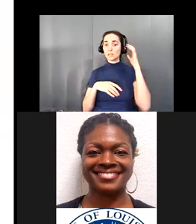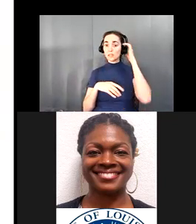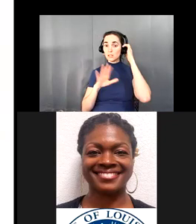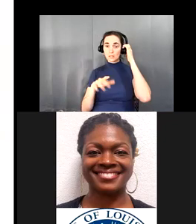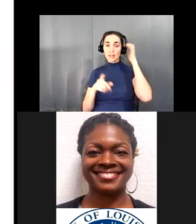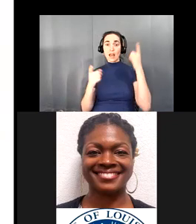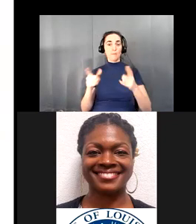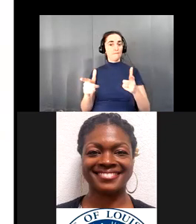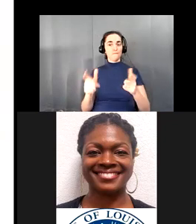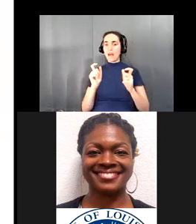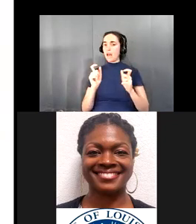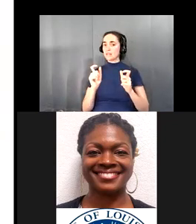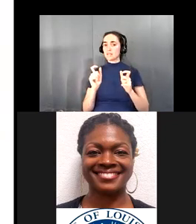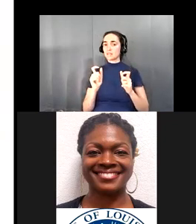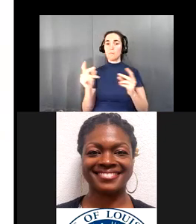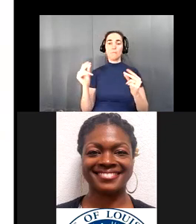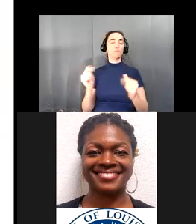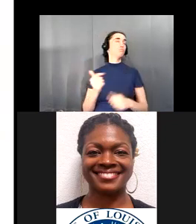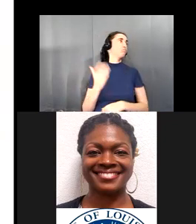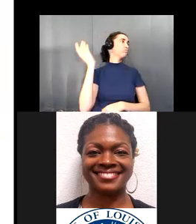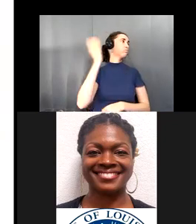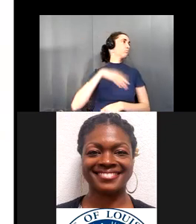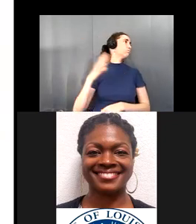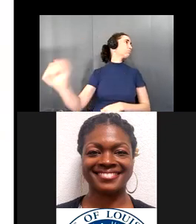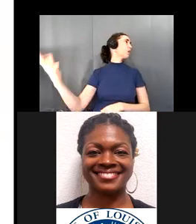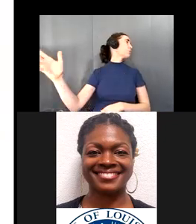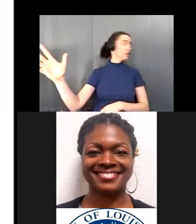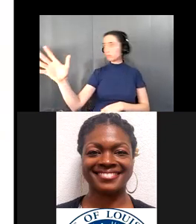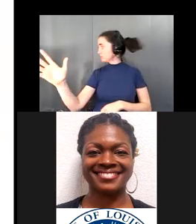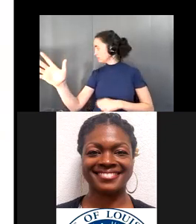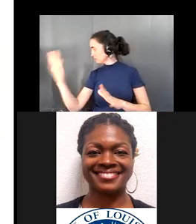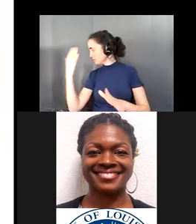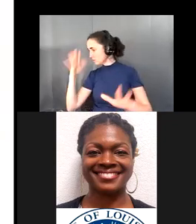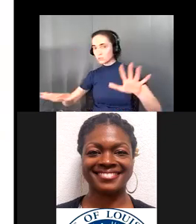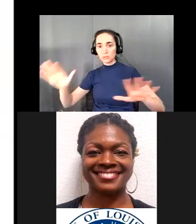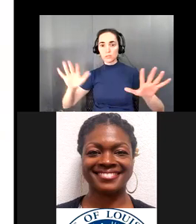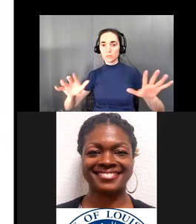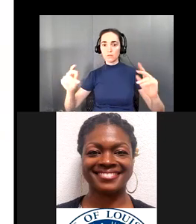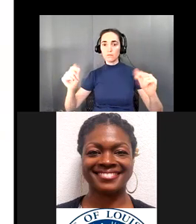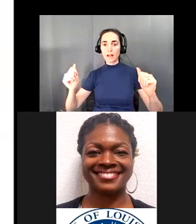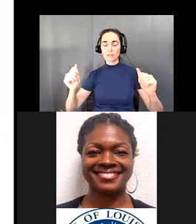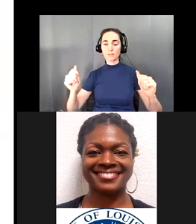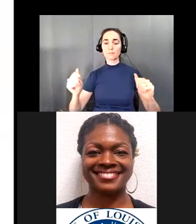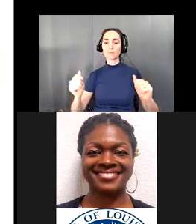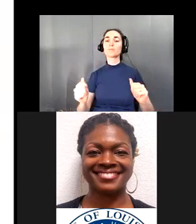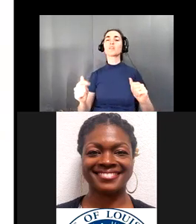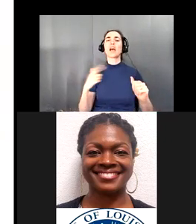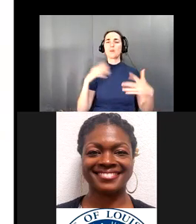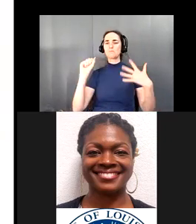out the door before you even 16:17:09 know it will go over things on how to try to prevent that. 16:17:13 The best that you can. And just remember